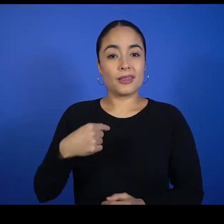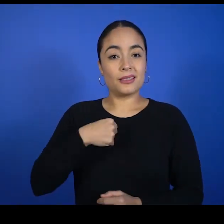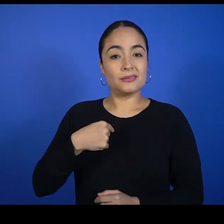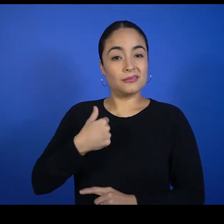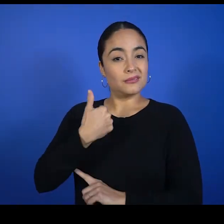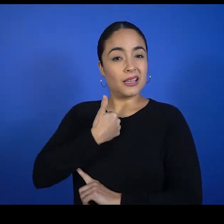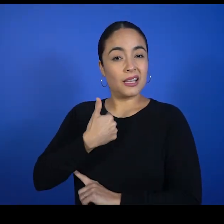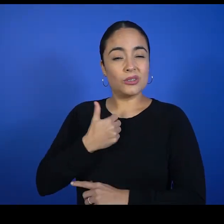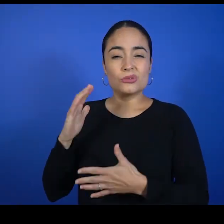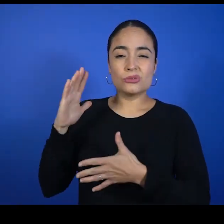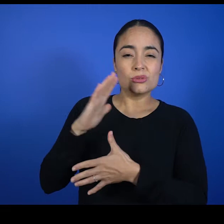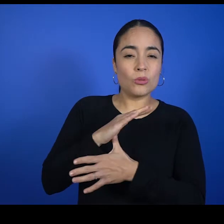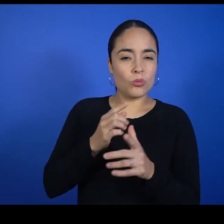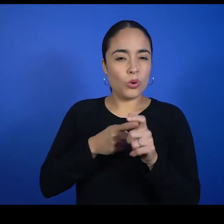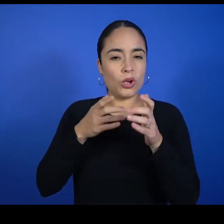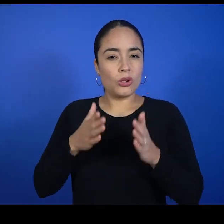And I'm a Canadian élite runner and a professional coach.